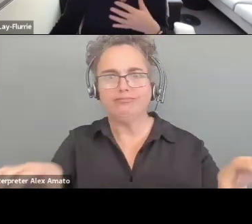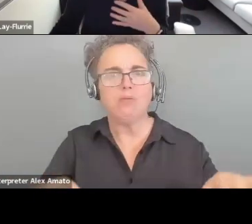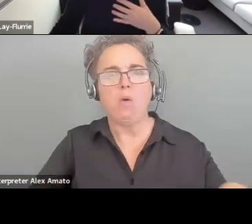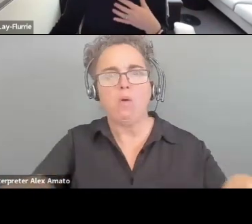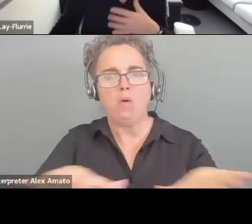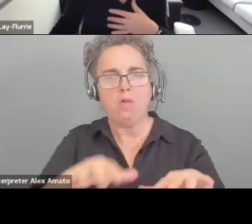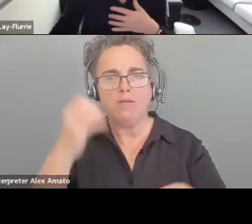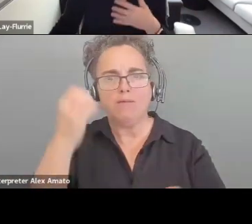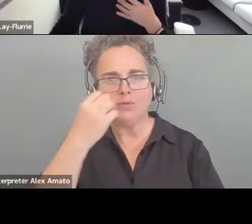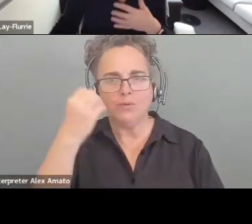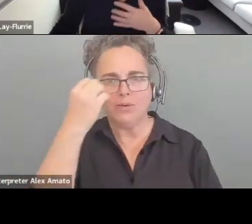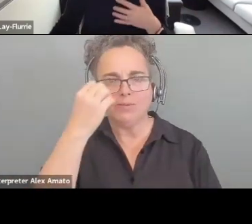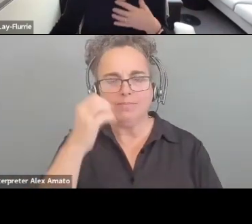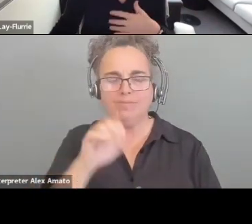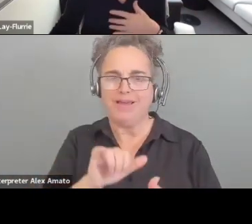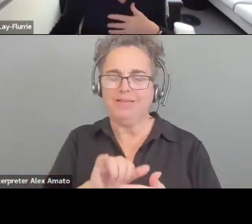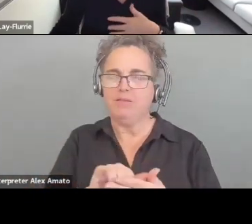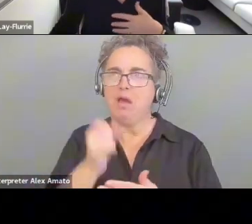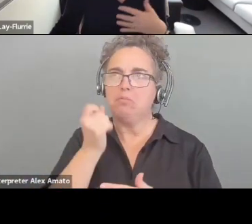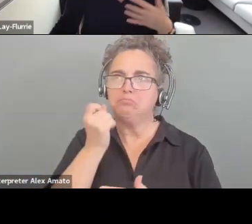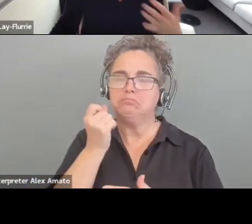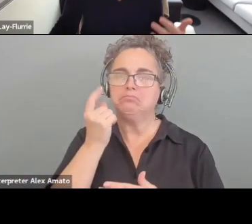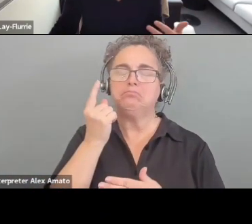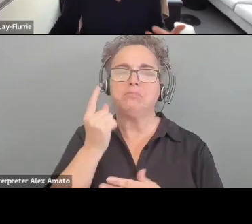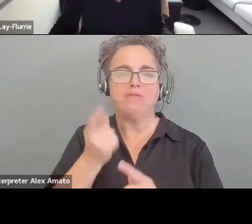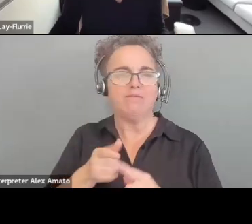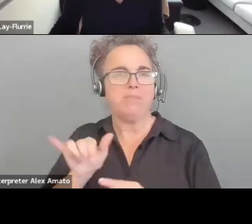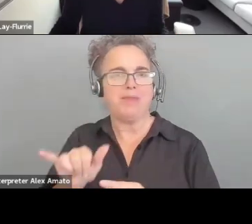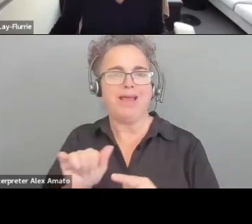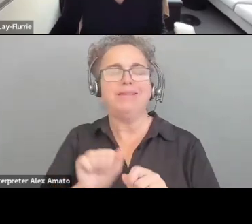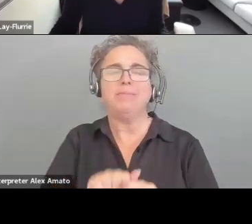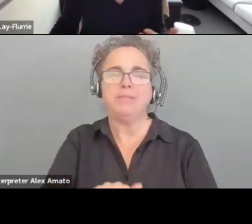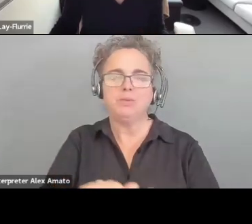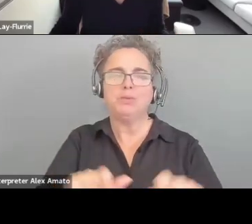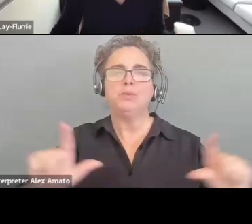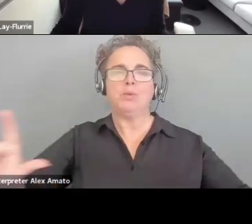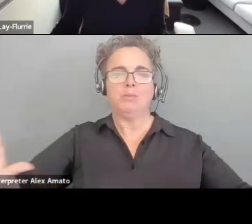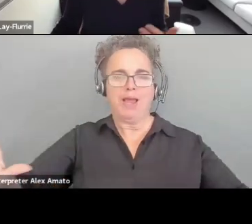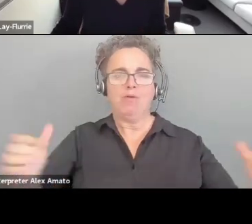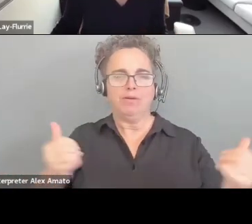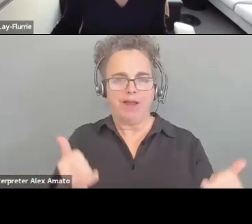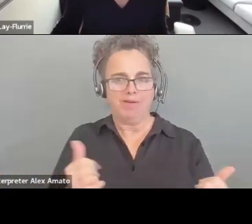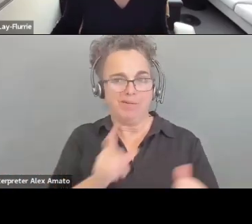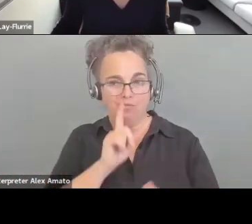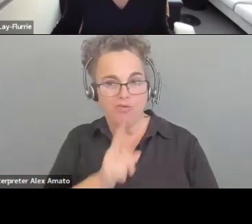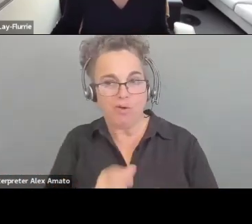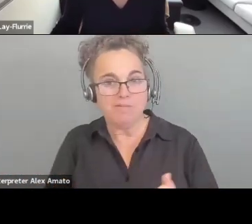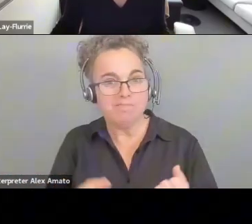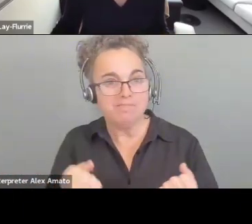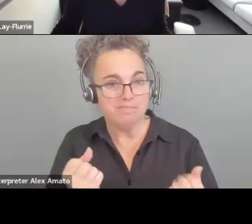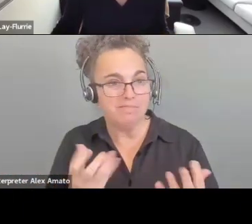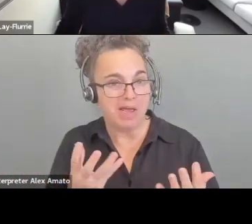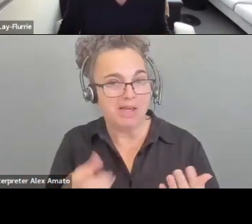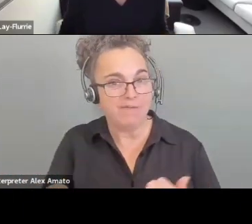That insight is really important as we zoom out a little bit. I'm sure some of you will know some of these stats.